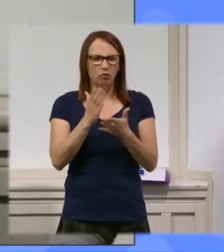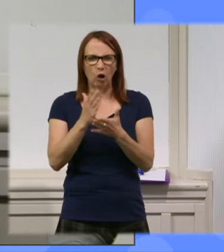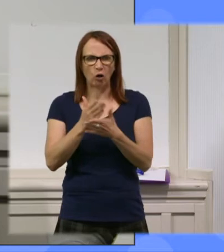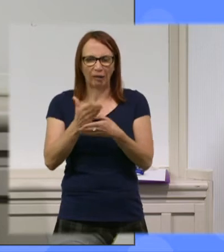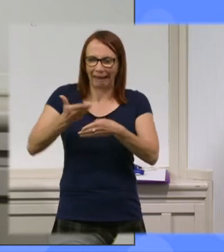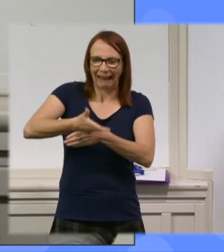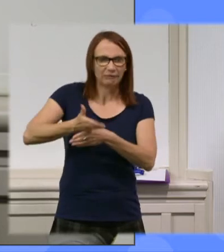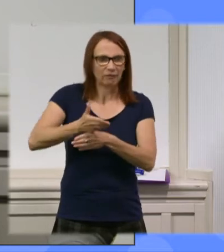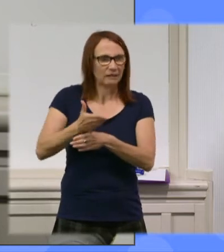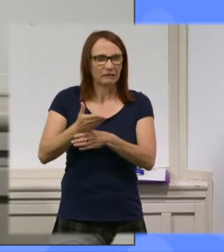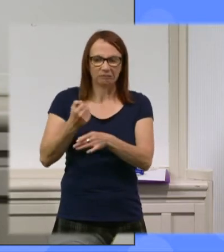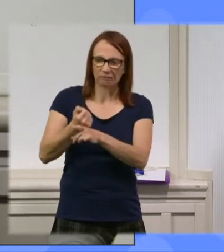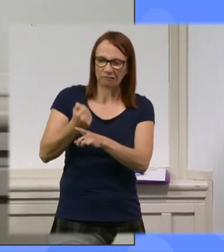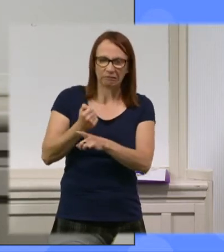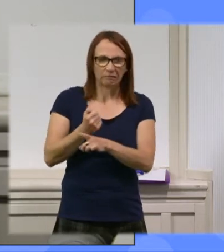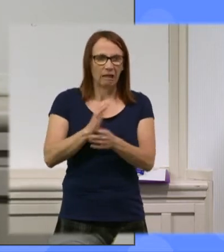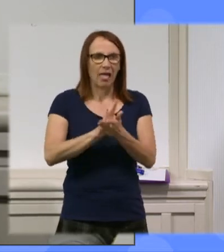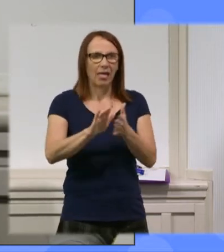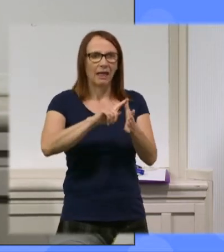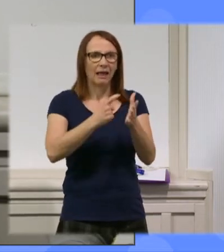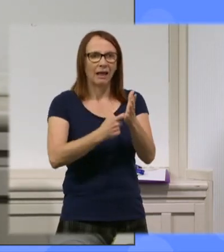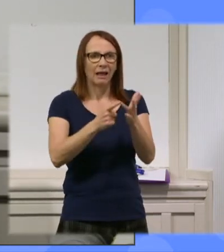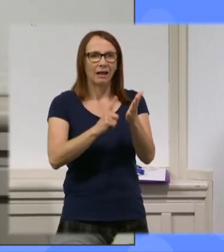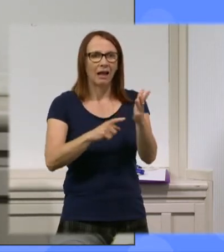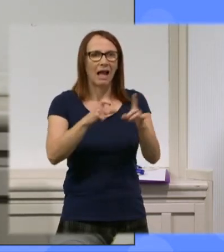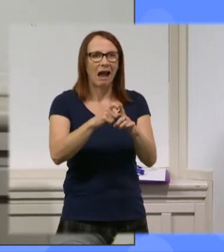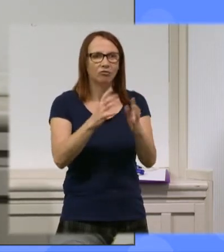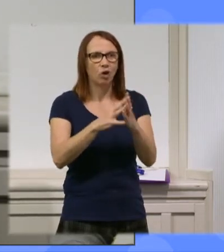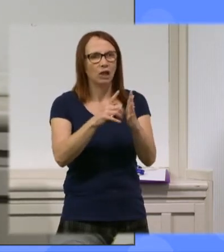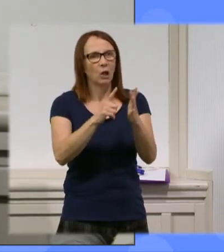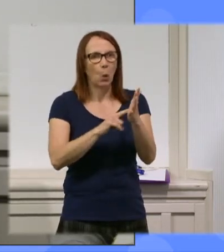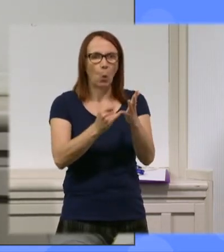parents were more of the Harold Wilson school but I was excited by the ideas of